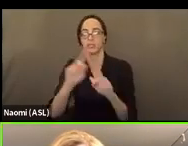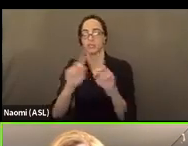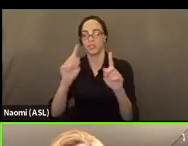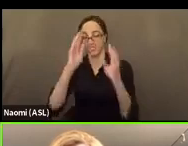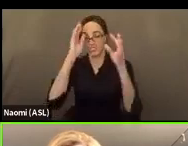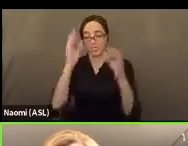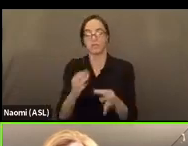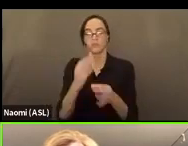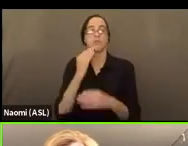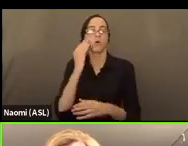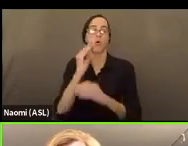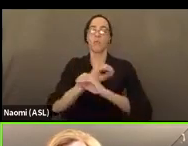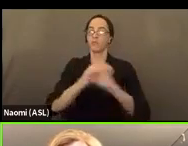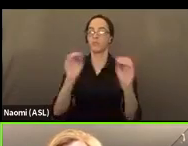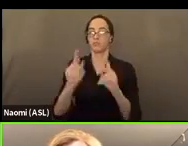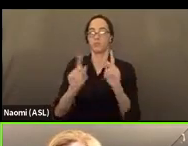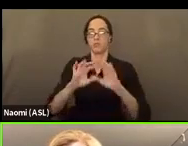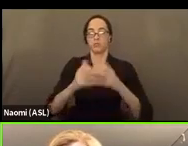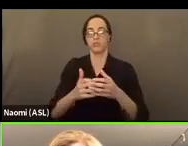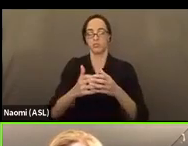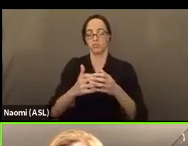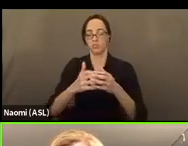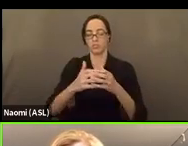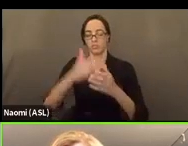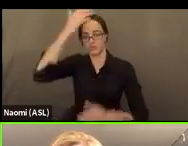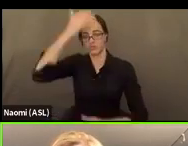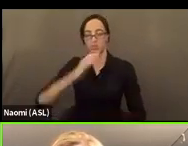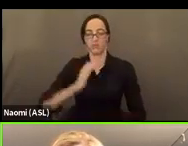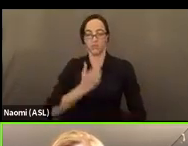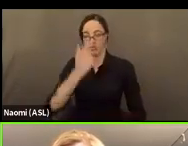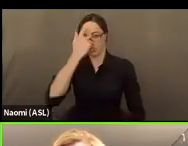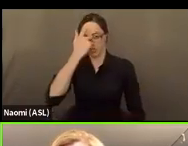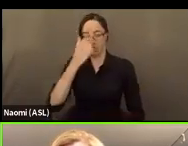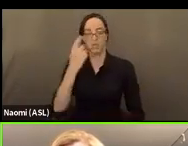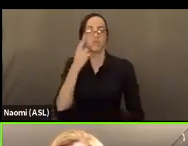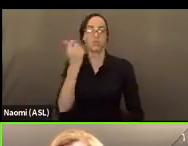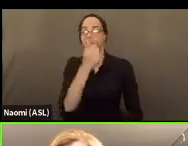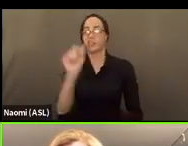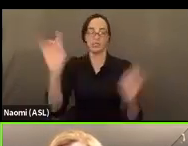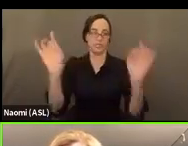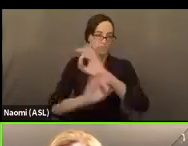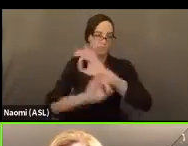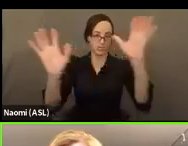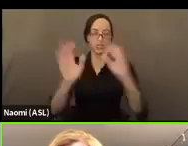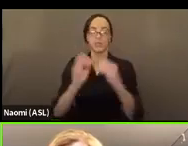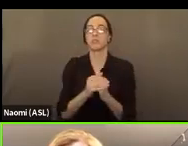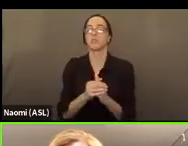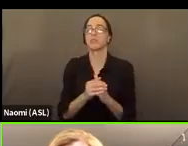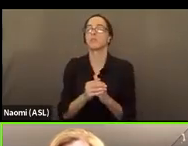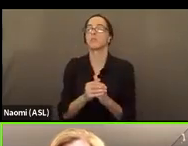um i might also add that the county of sonoma is housing older adults who have been homeless